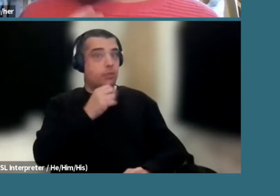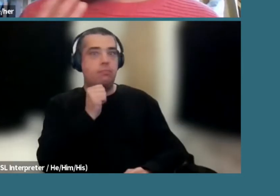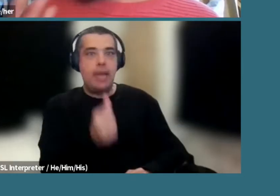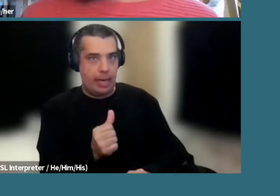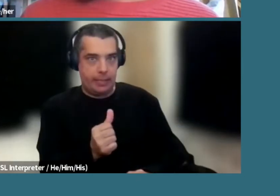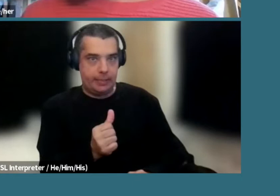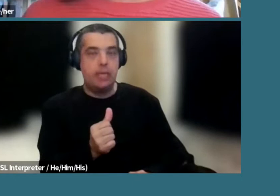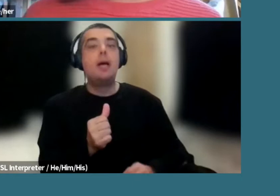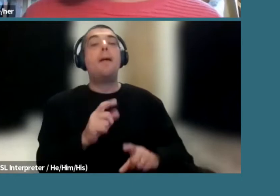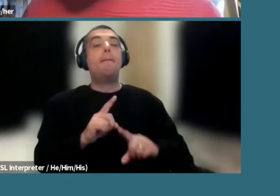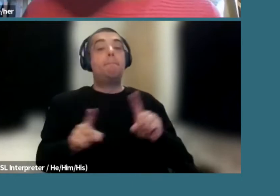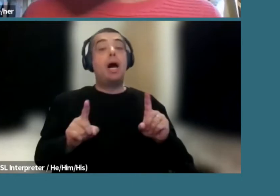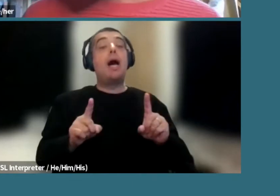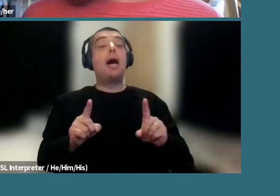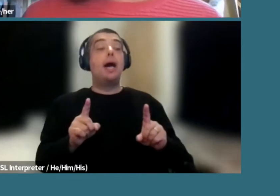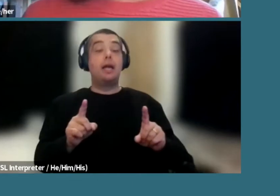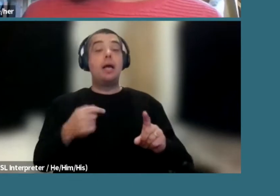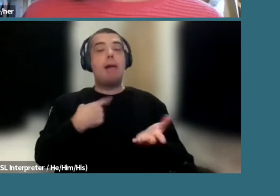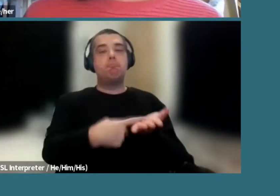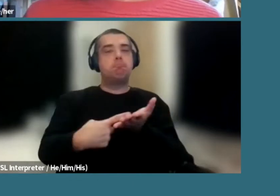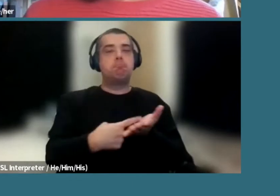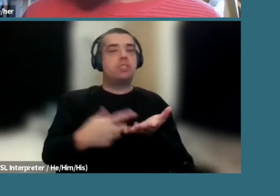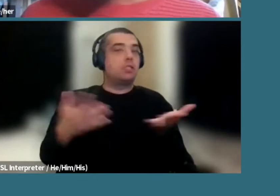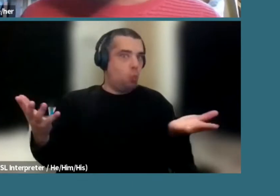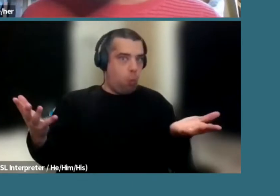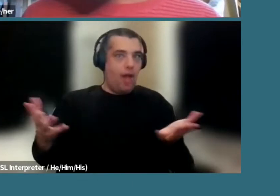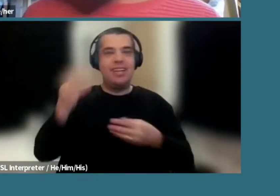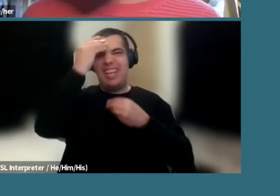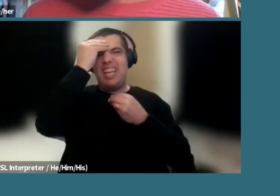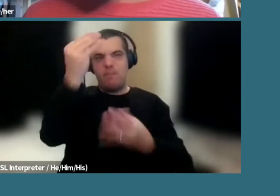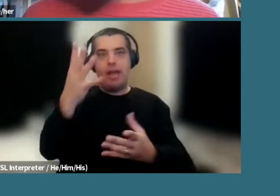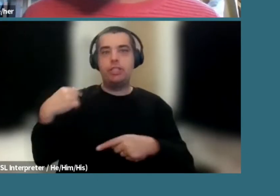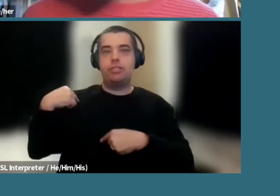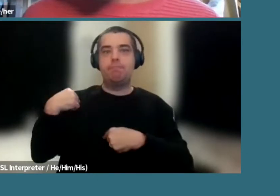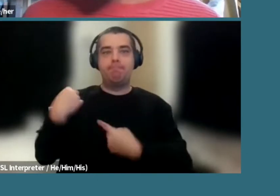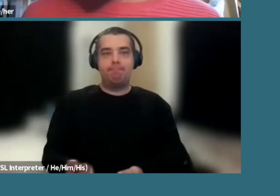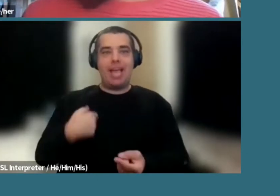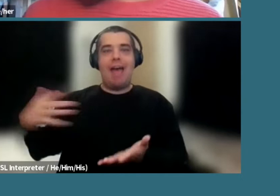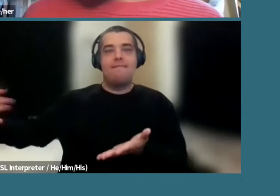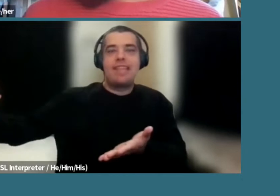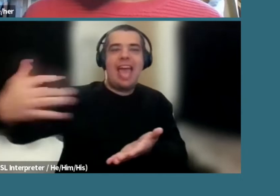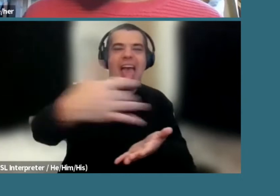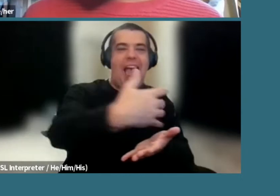What I'm going to talk about is the information I've gathered from other people in those communities and what has